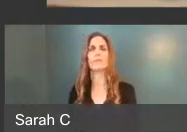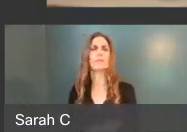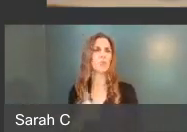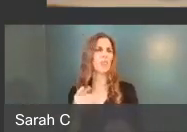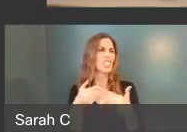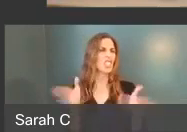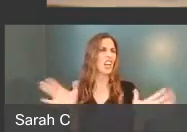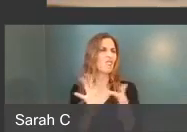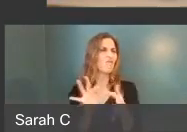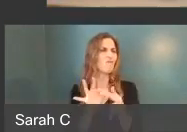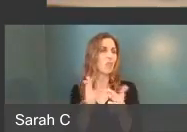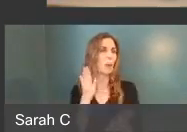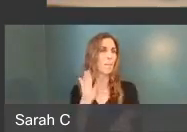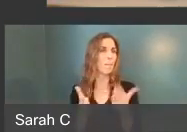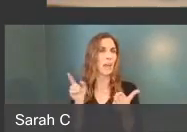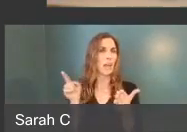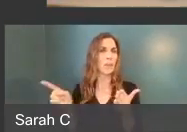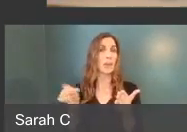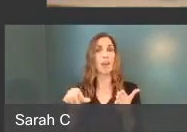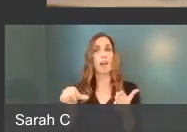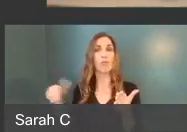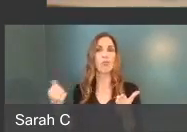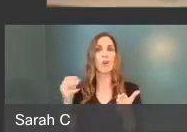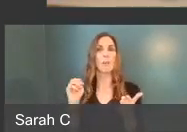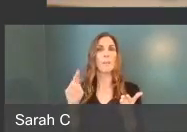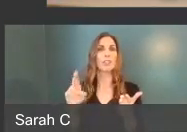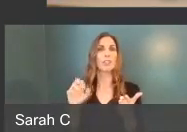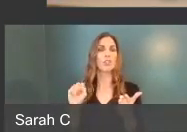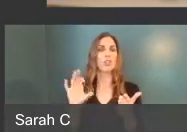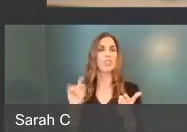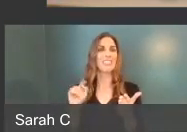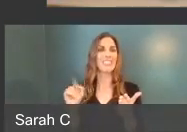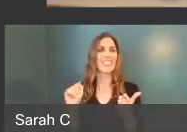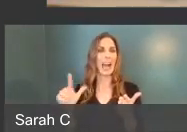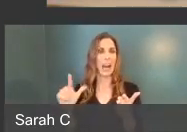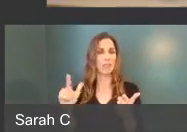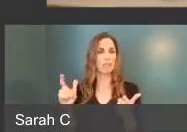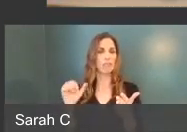maybe Mr. Soltysiak can give us a quick update on the County. Just, you know, if you are planning to